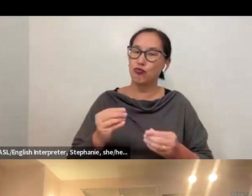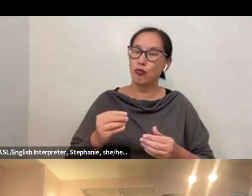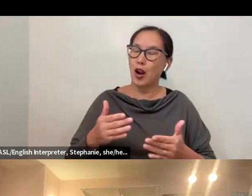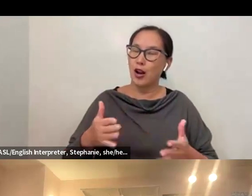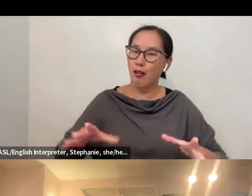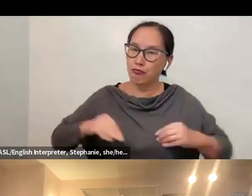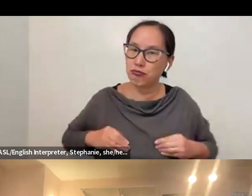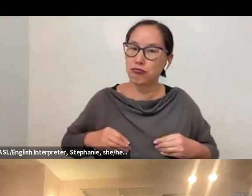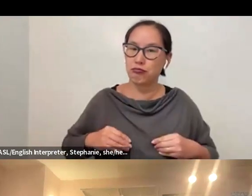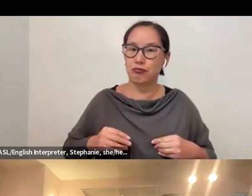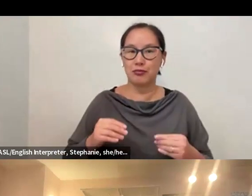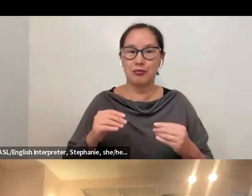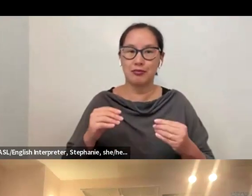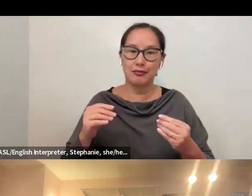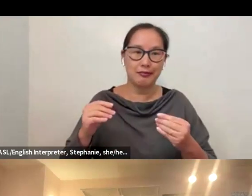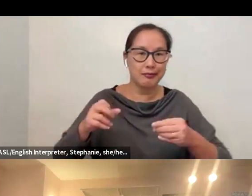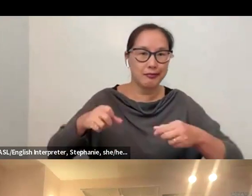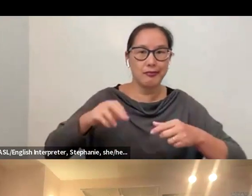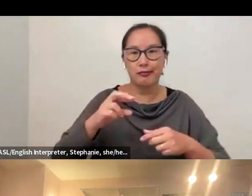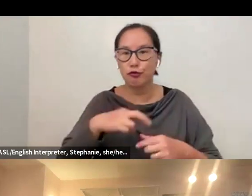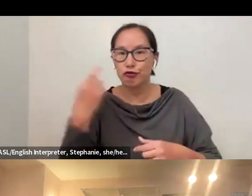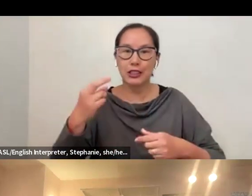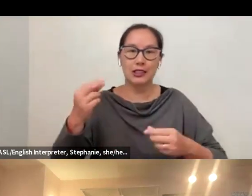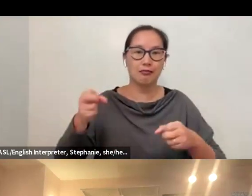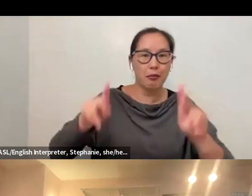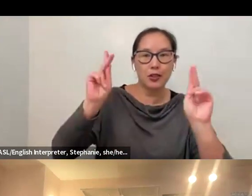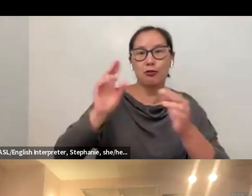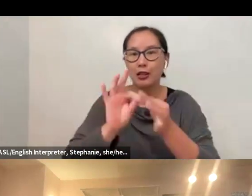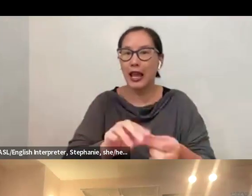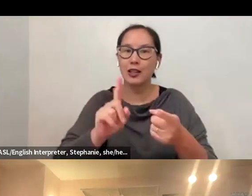that revolve around us and are authentically told by us.